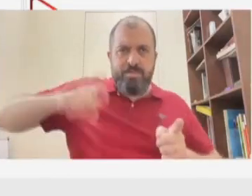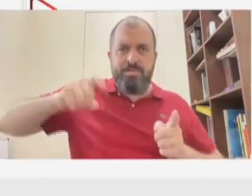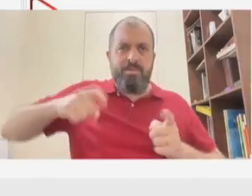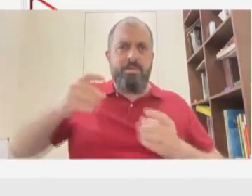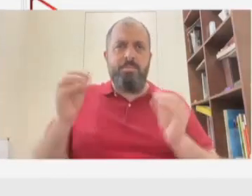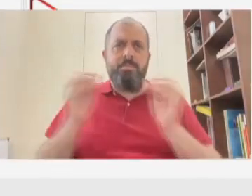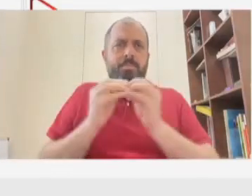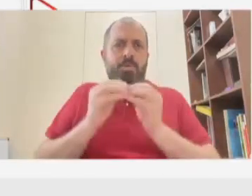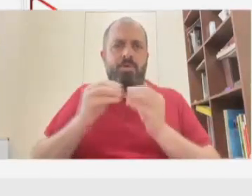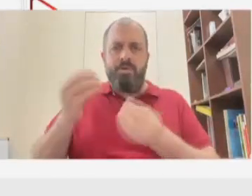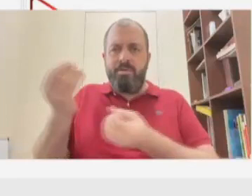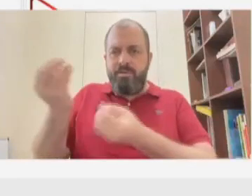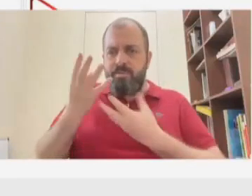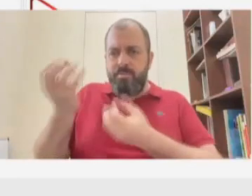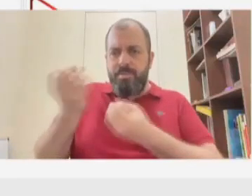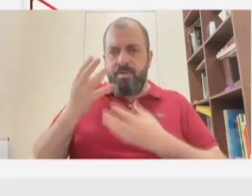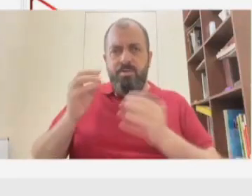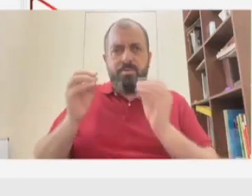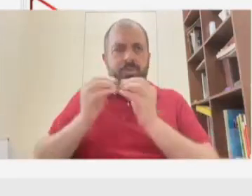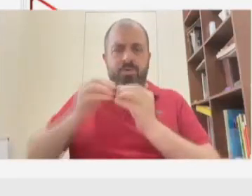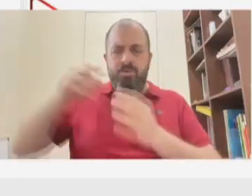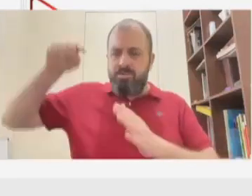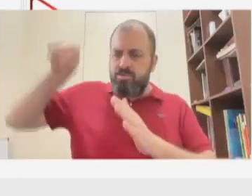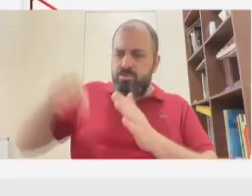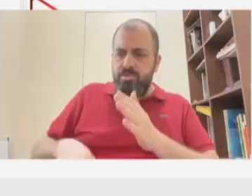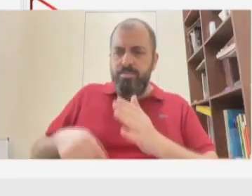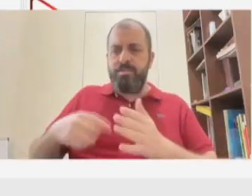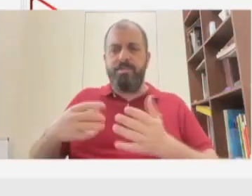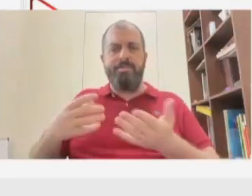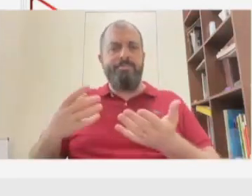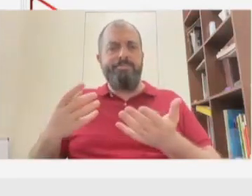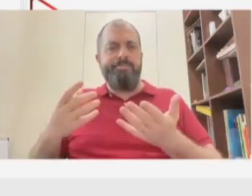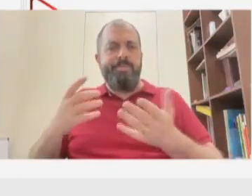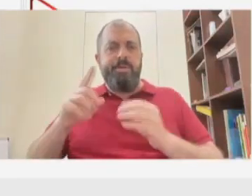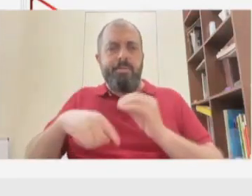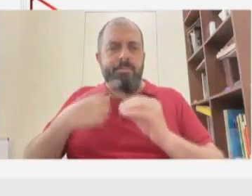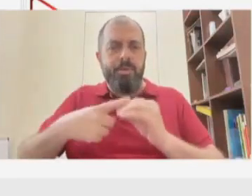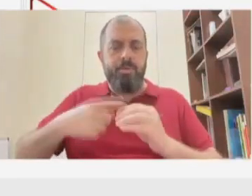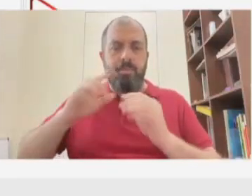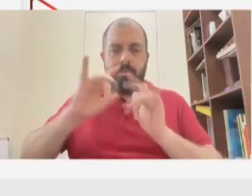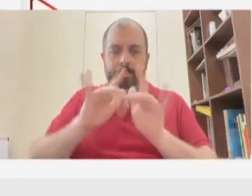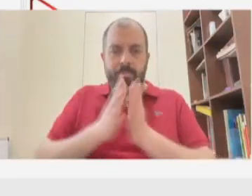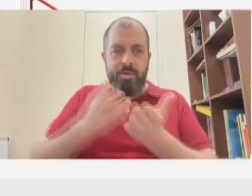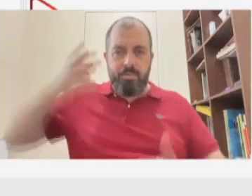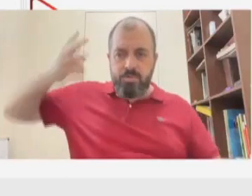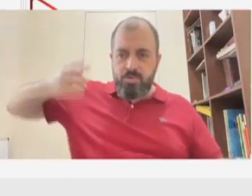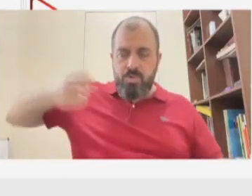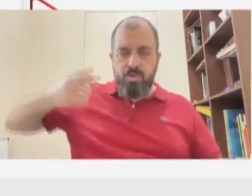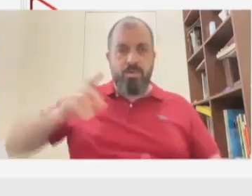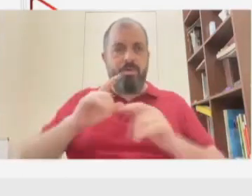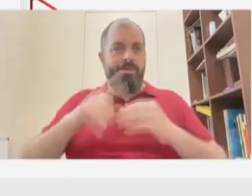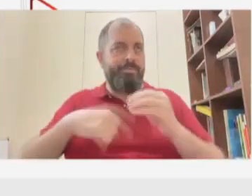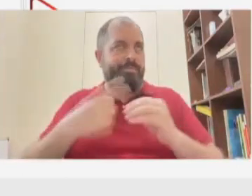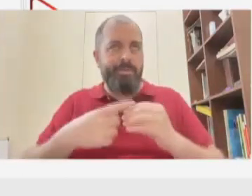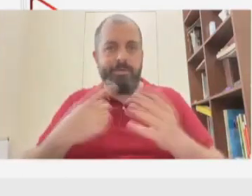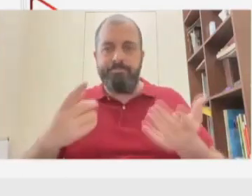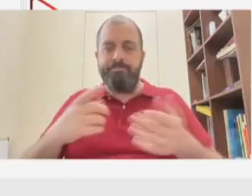This is intended for a translation project. A team that once more in depth. Information that would help them in the translation task, such as biblical history, more information about the translation process.